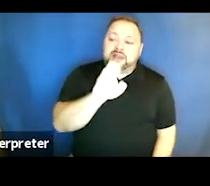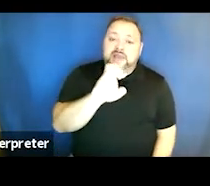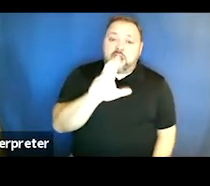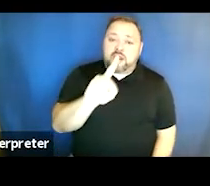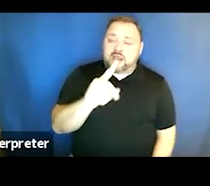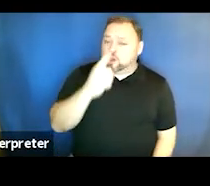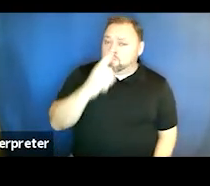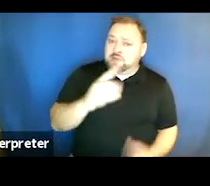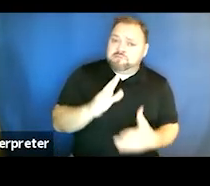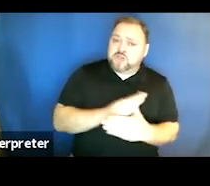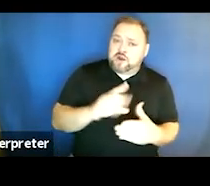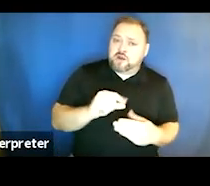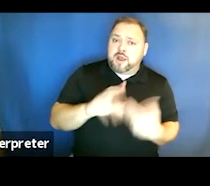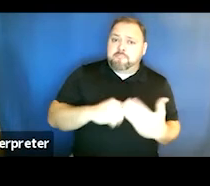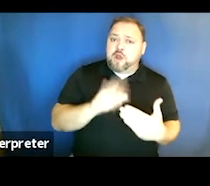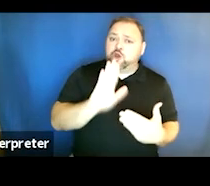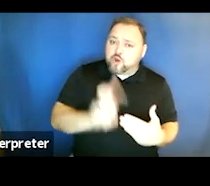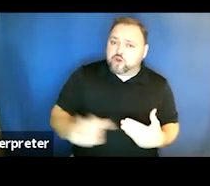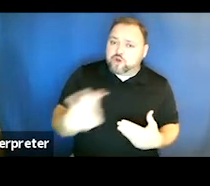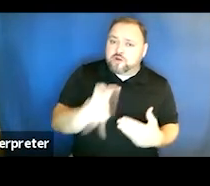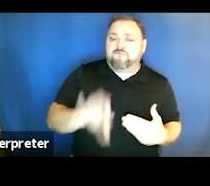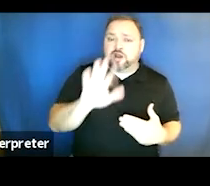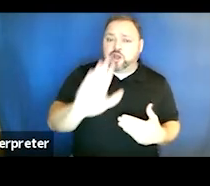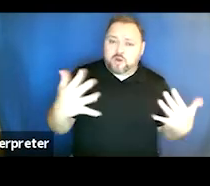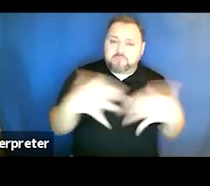a little bit about your journey in discovering your intersectionality.